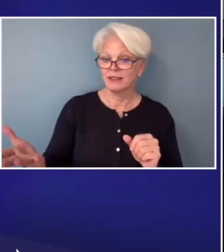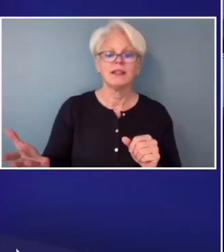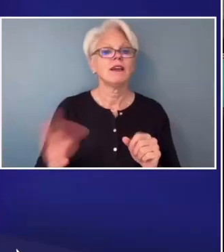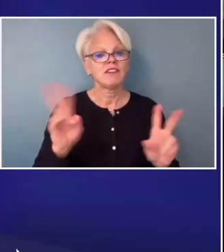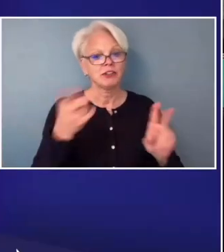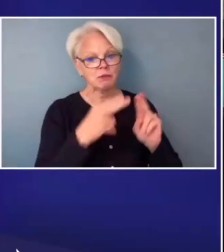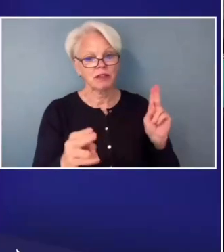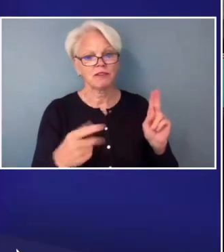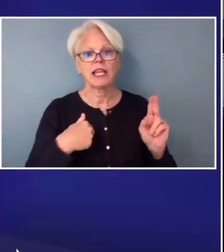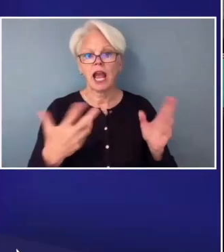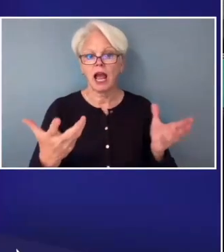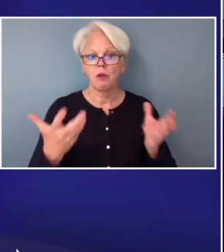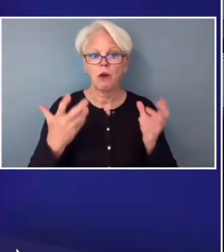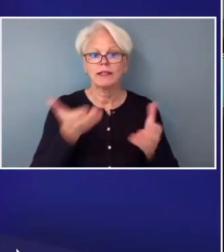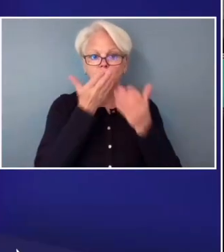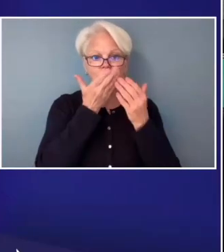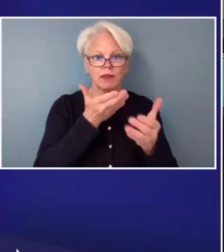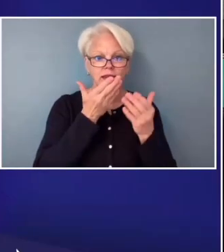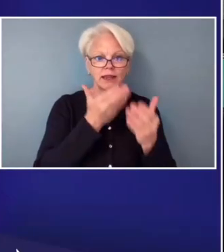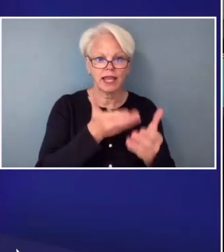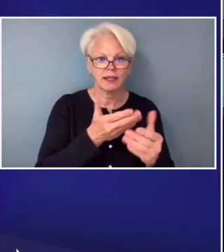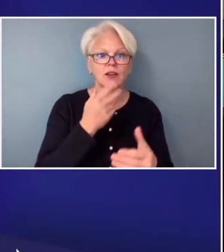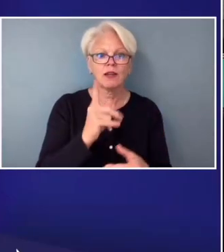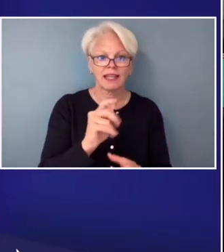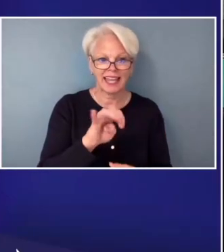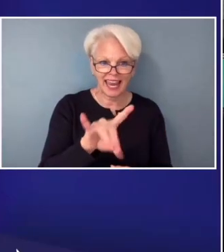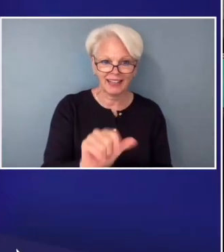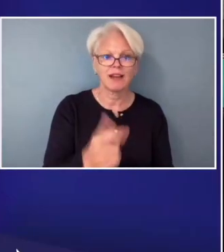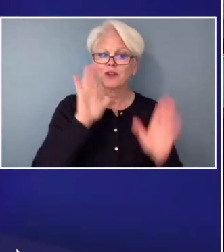I just wanted to thank you, Kayla, for great job of facilitating.